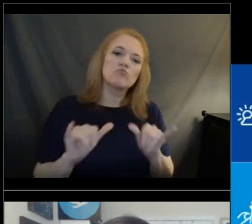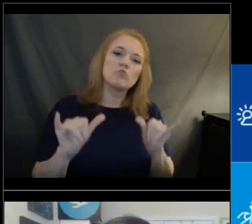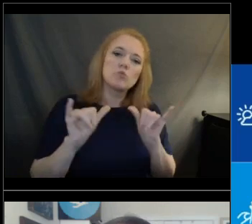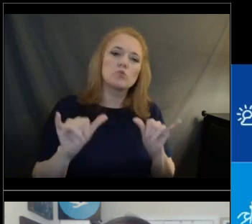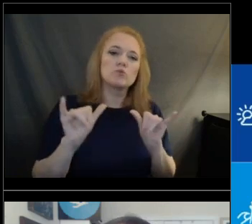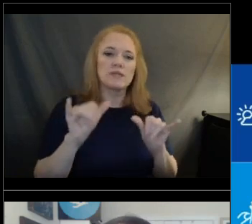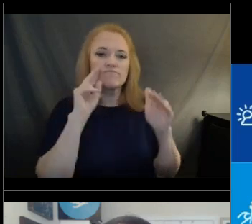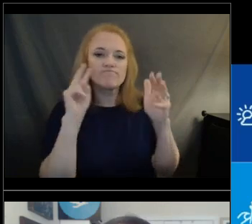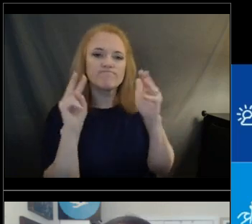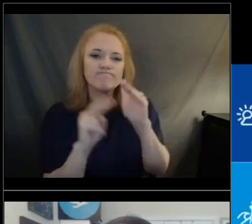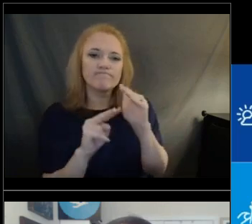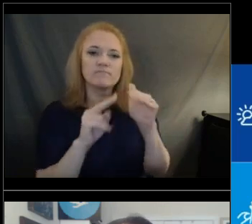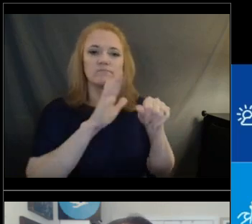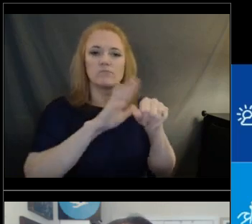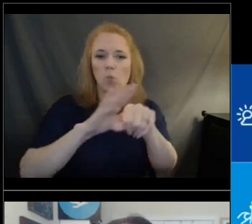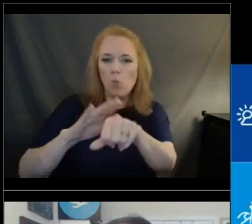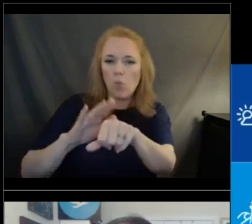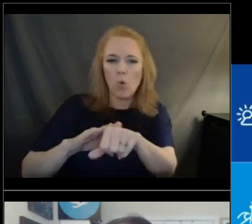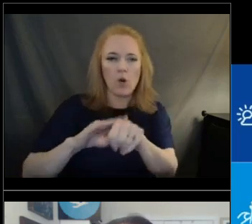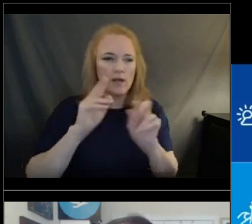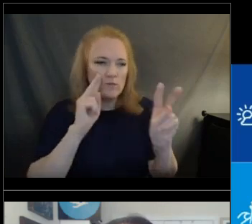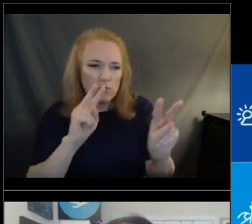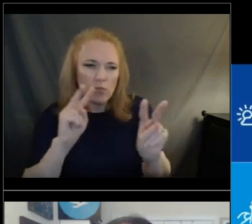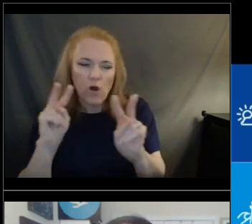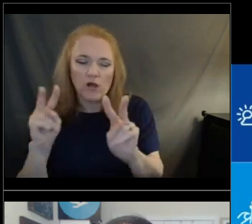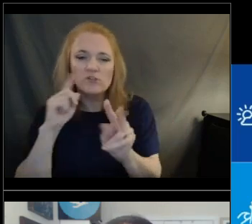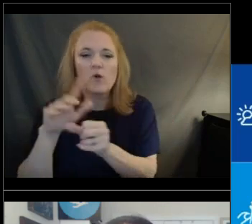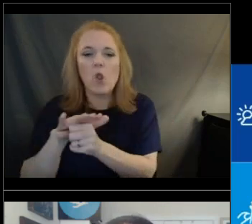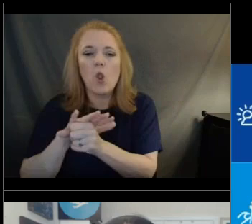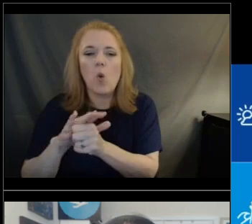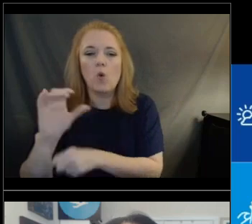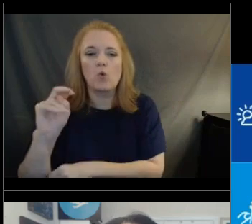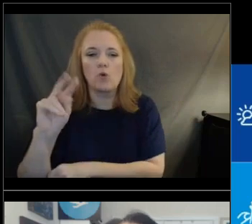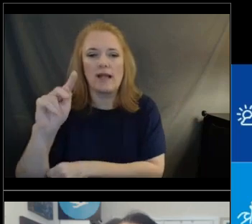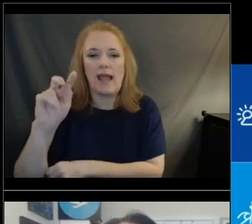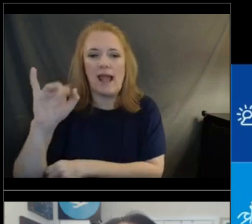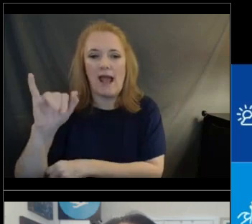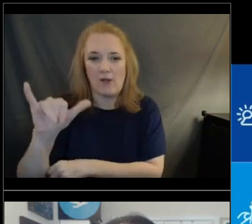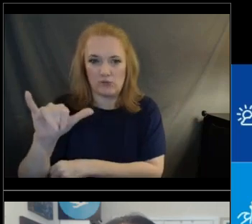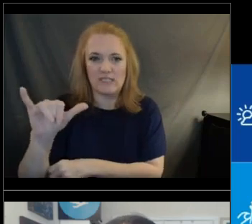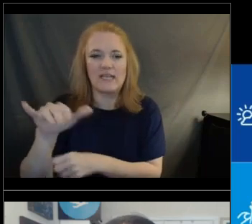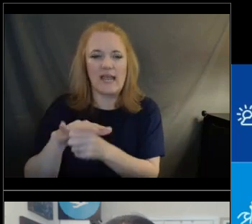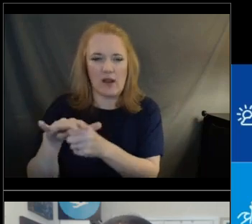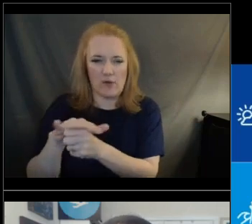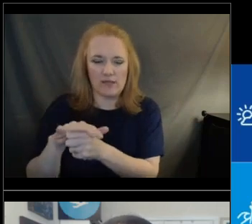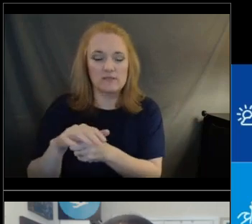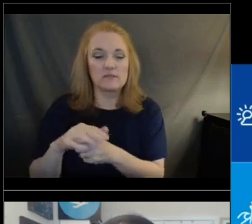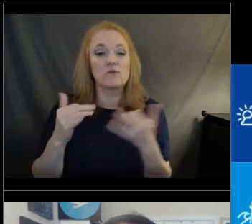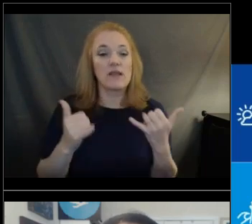advisories, warnings, and watches for their local county areas. Now I'm going to pass it over to